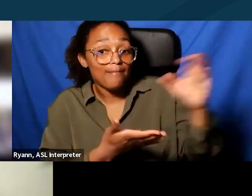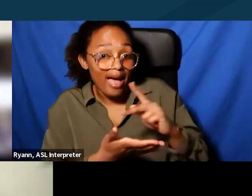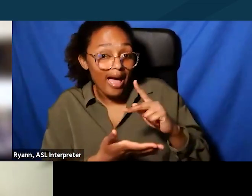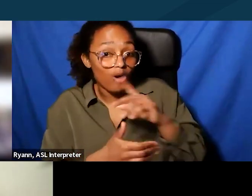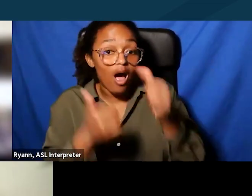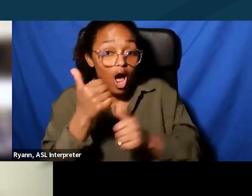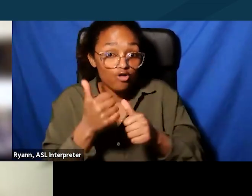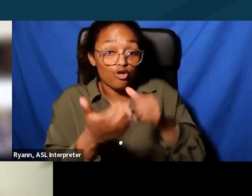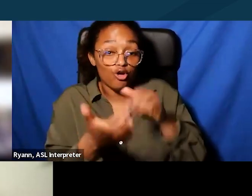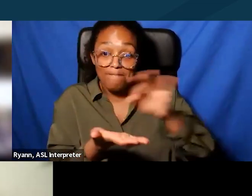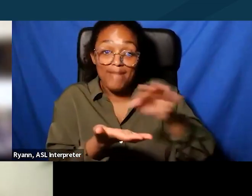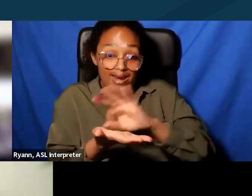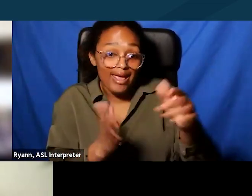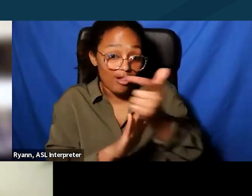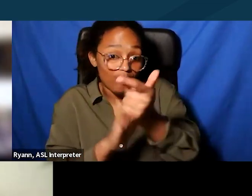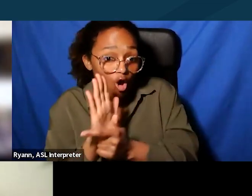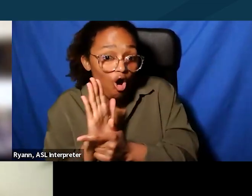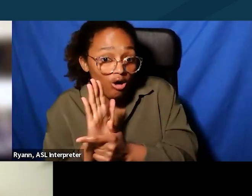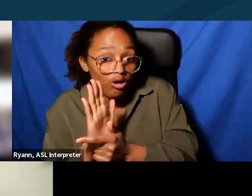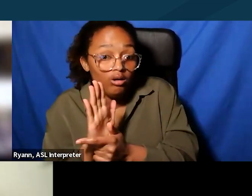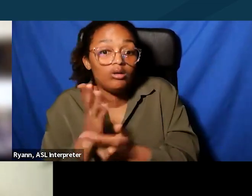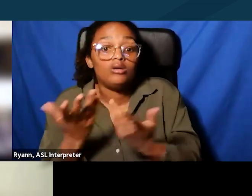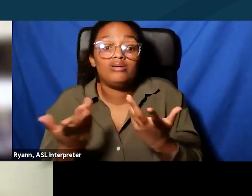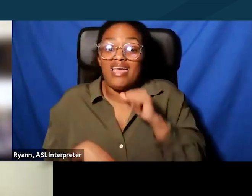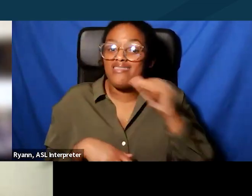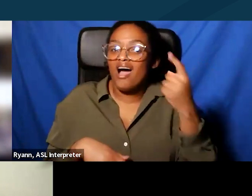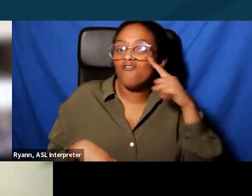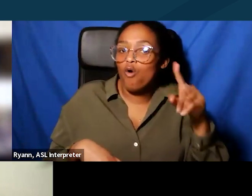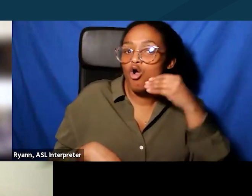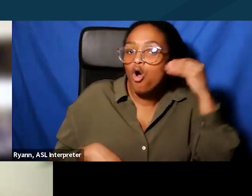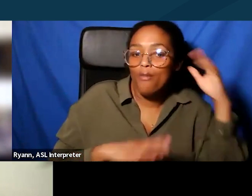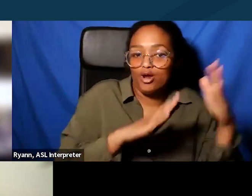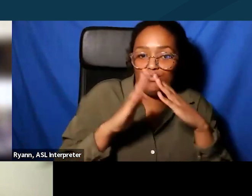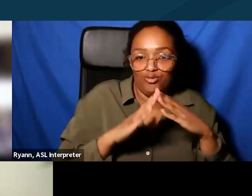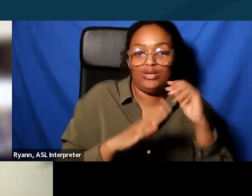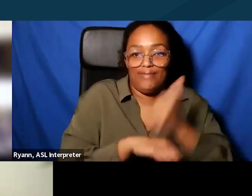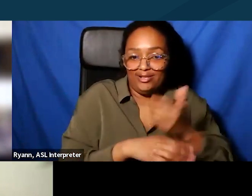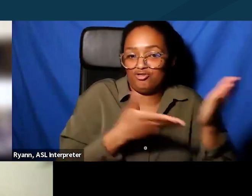So, to me, that's the really big thing that, you know, about the institutional bias,